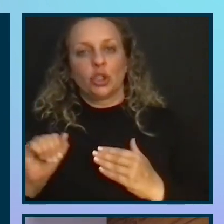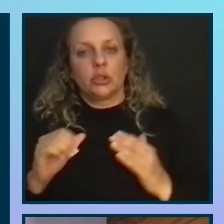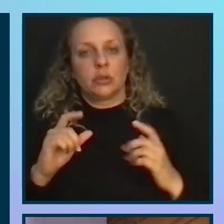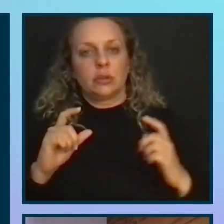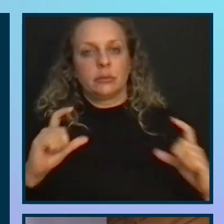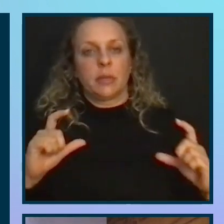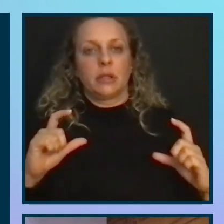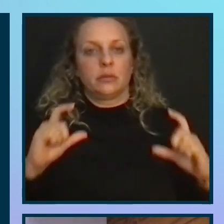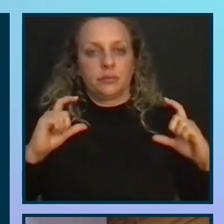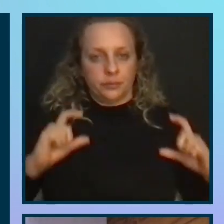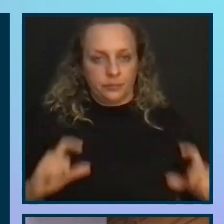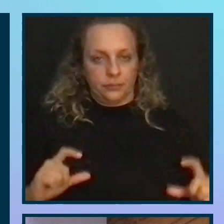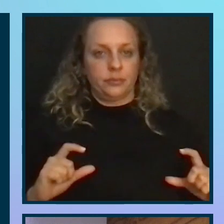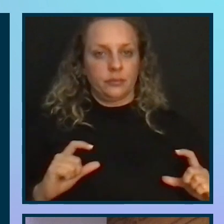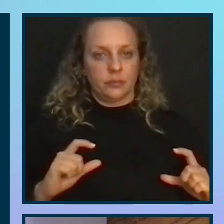transaction account, credit card.